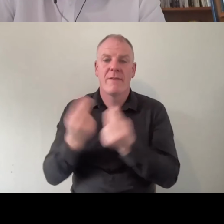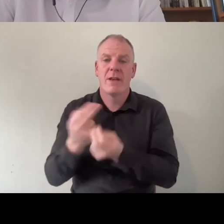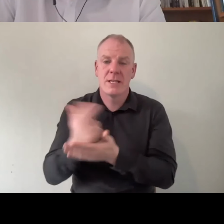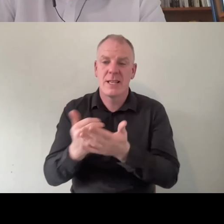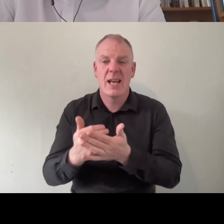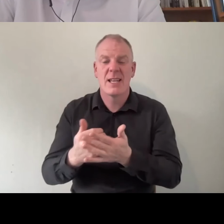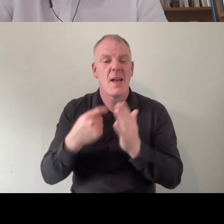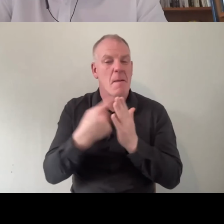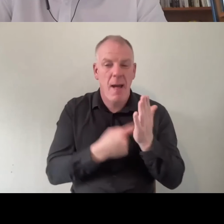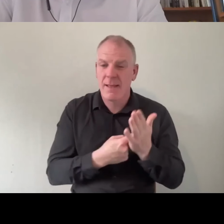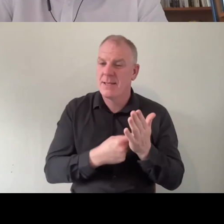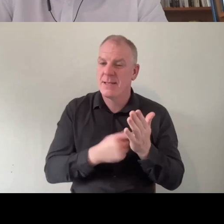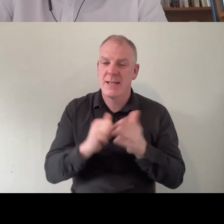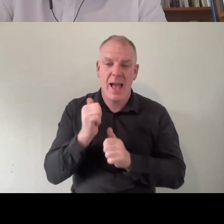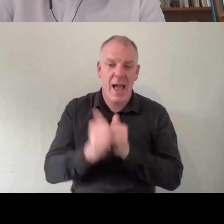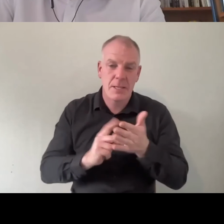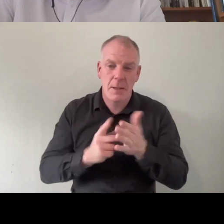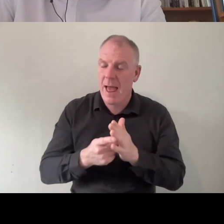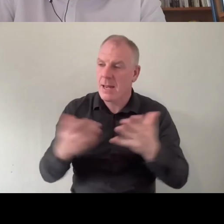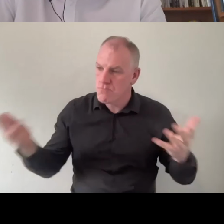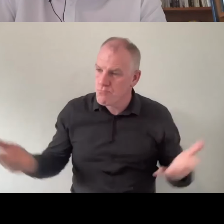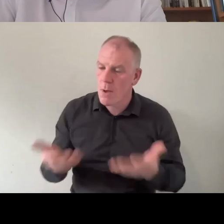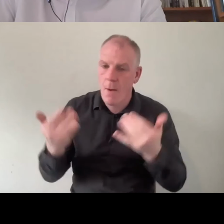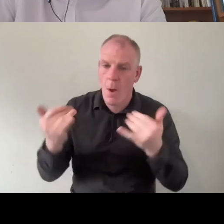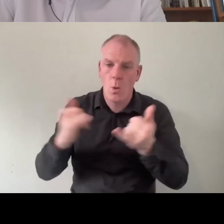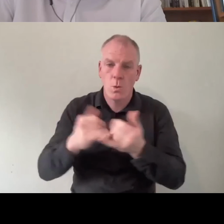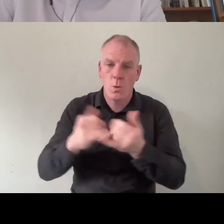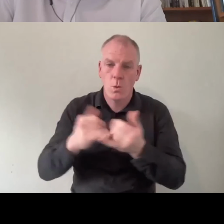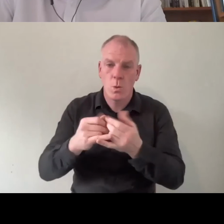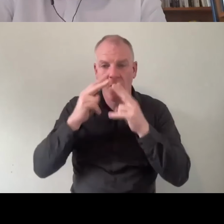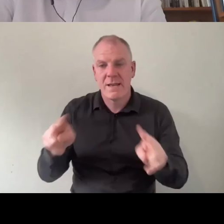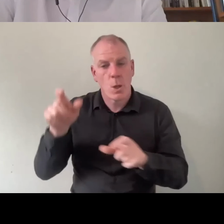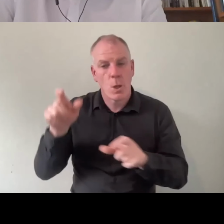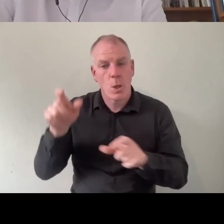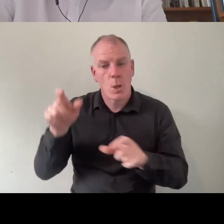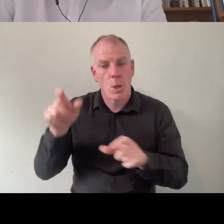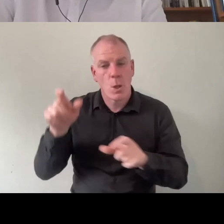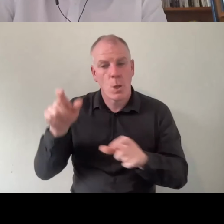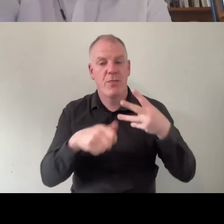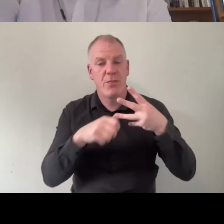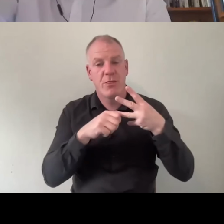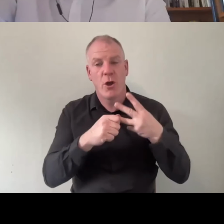promote those to your visitors and your customers and so on. Number three, education and awareness.